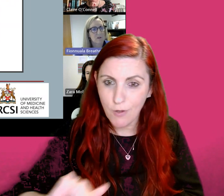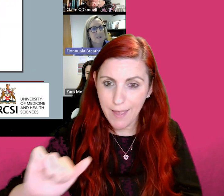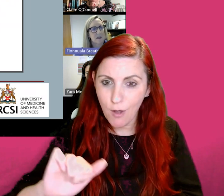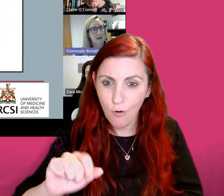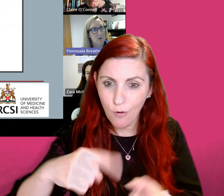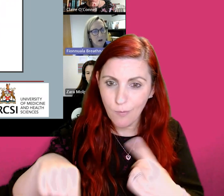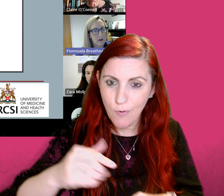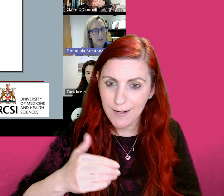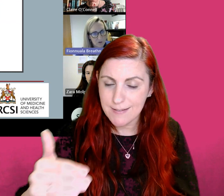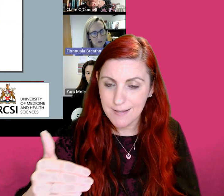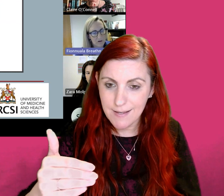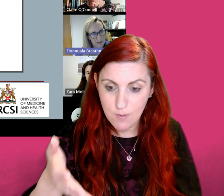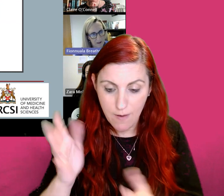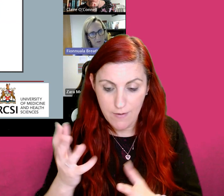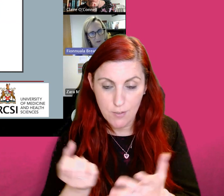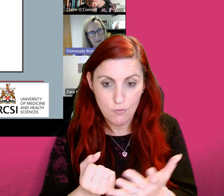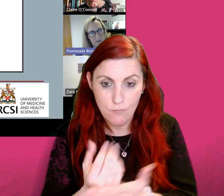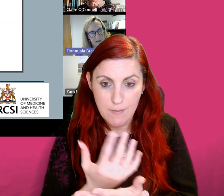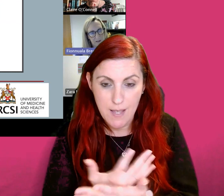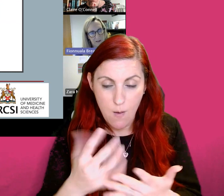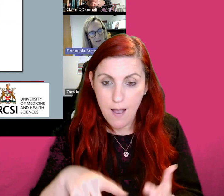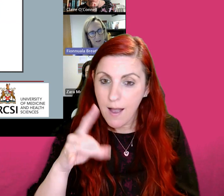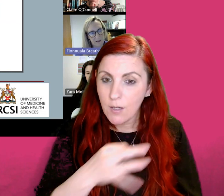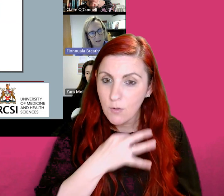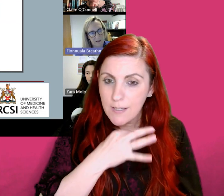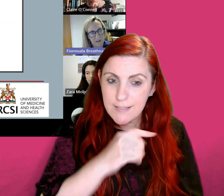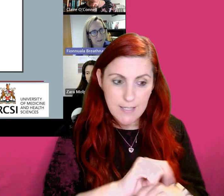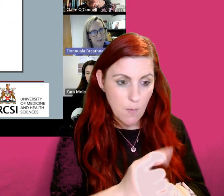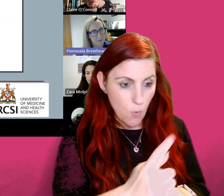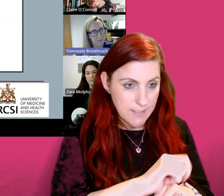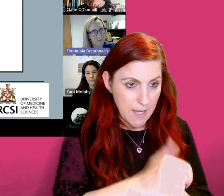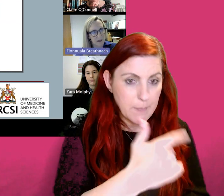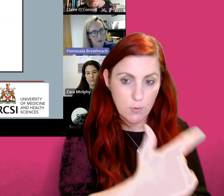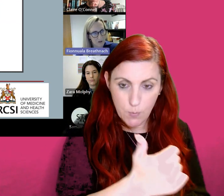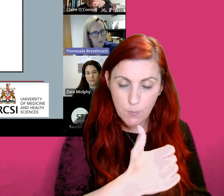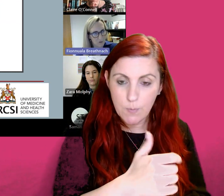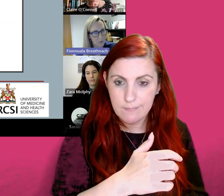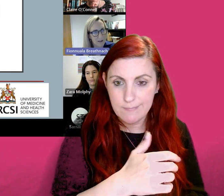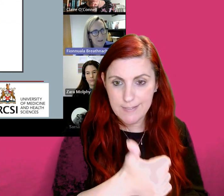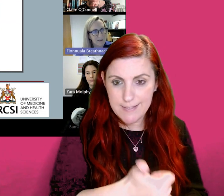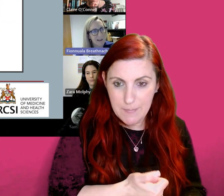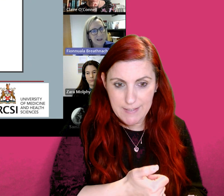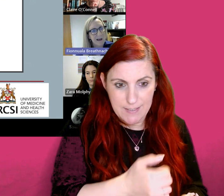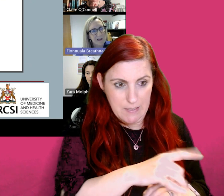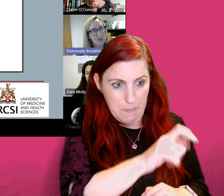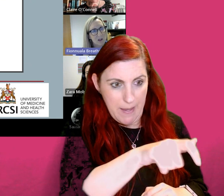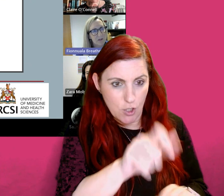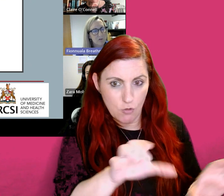already how H extraordinarily high risk the type 1 and type two diabetes Patient Group is and and